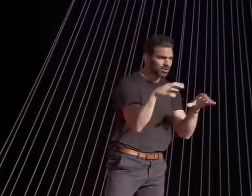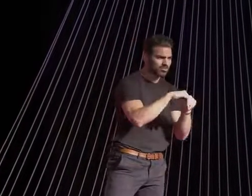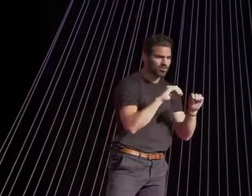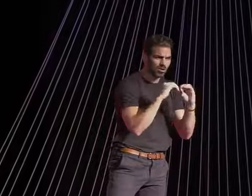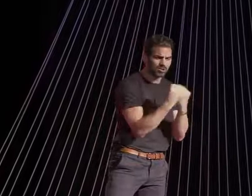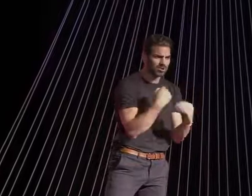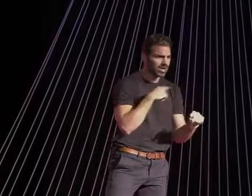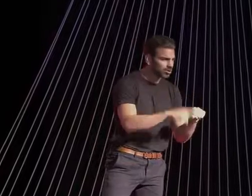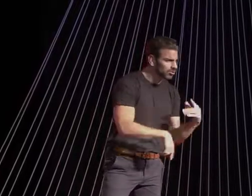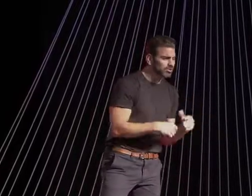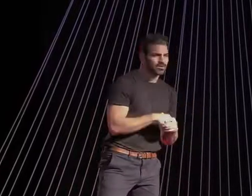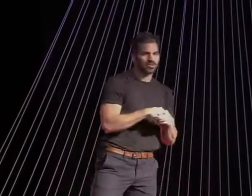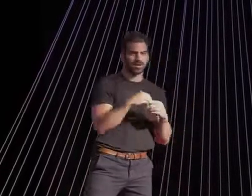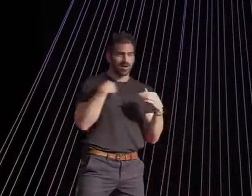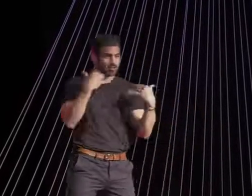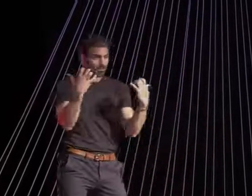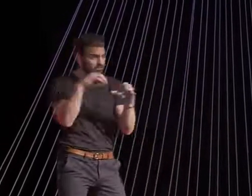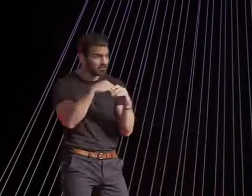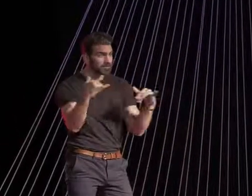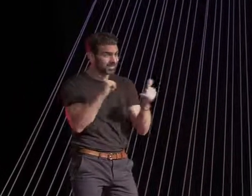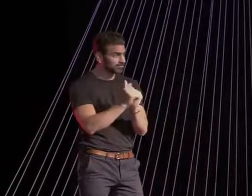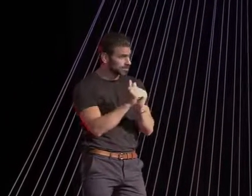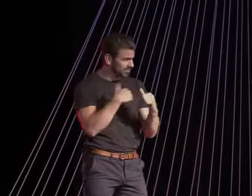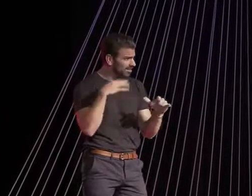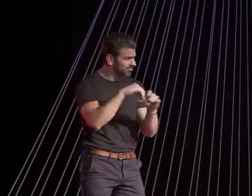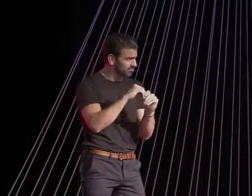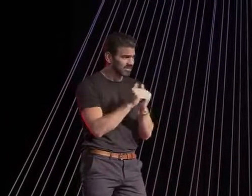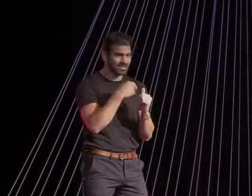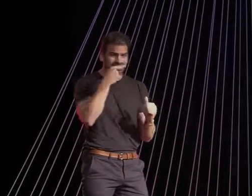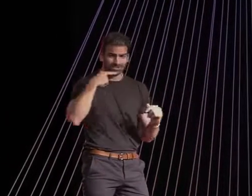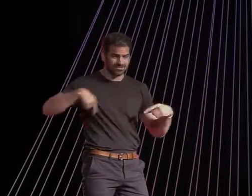of insight i couldn't be involved in any of the school organizations my friends never